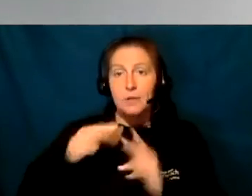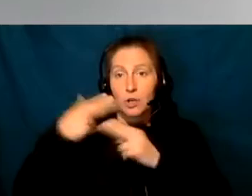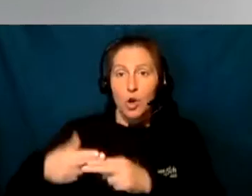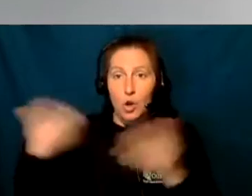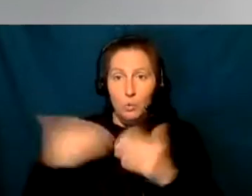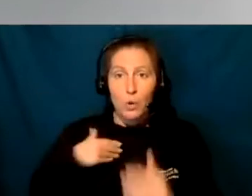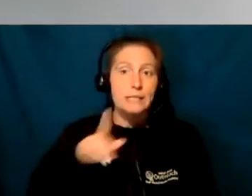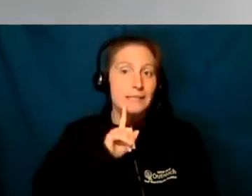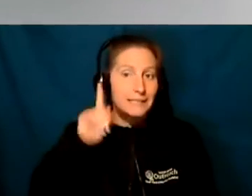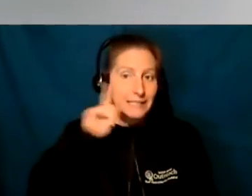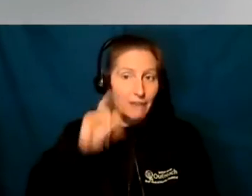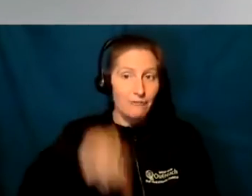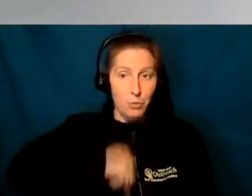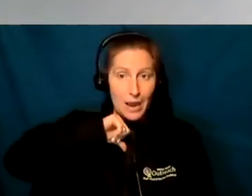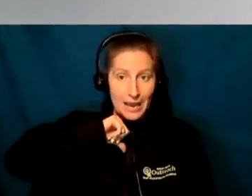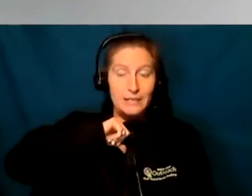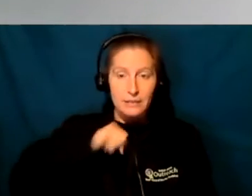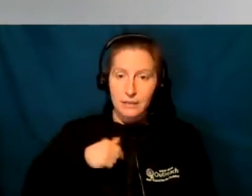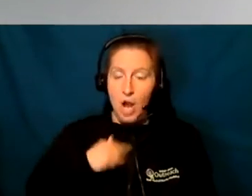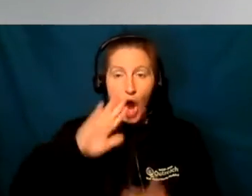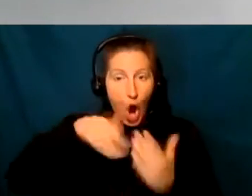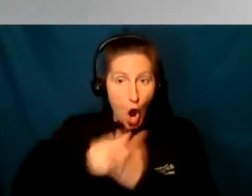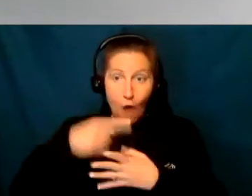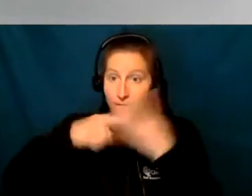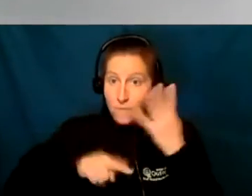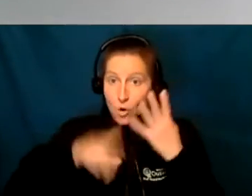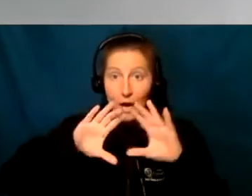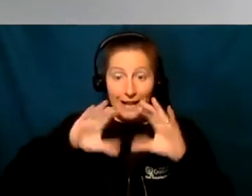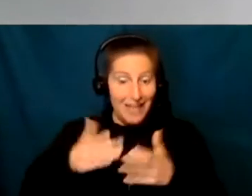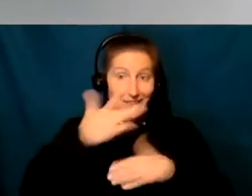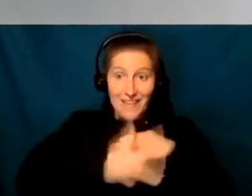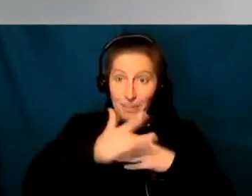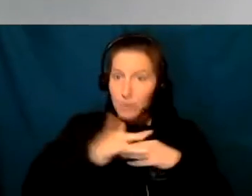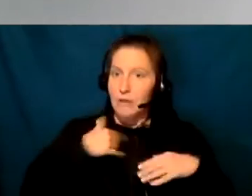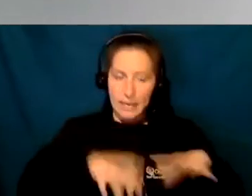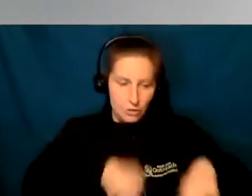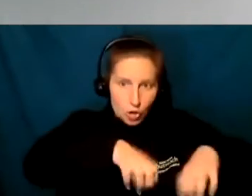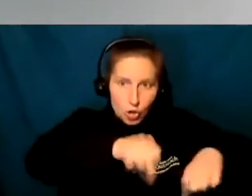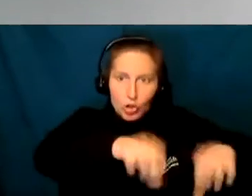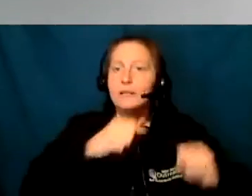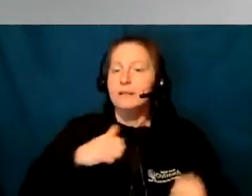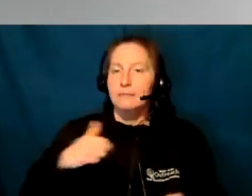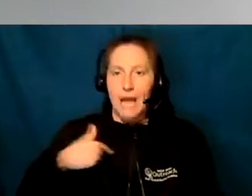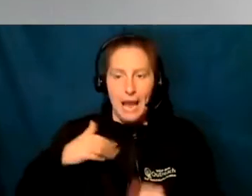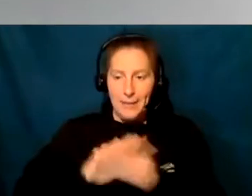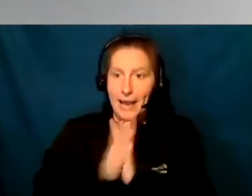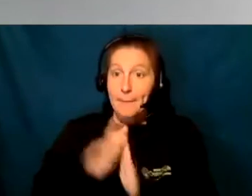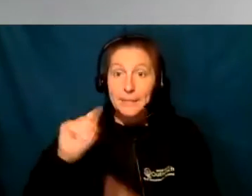took all four of the classes that they offer, I ended up being a teacher's assistant for